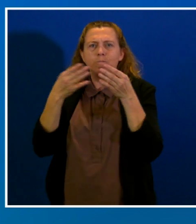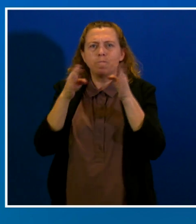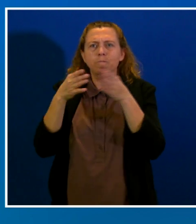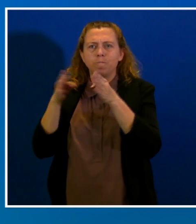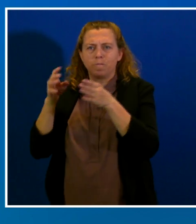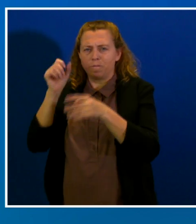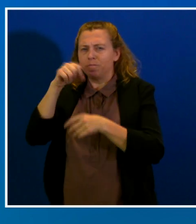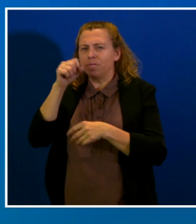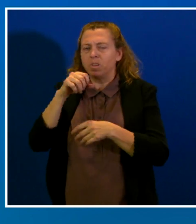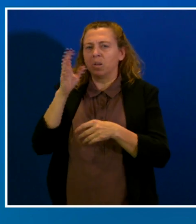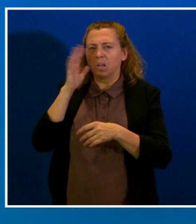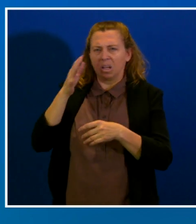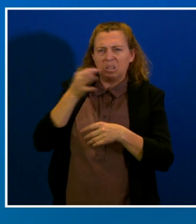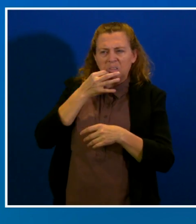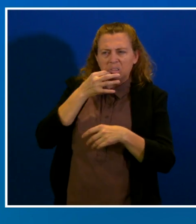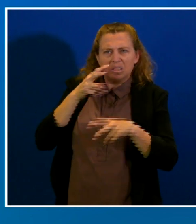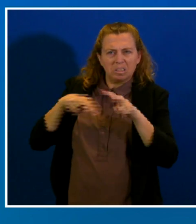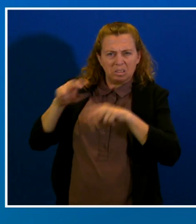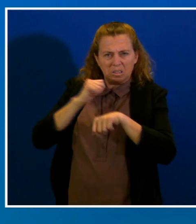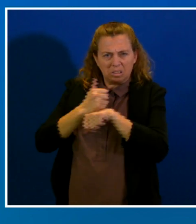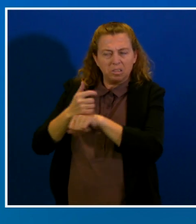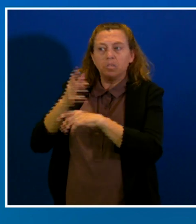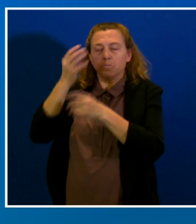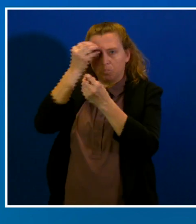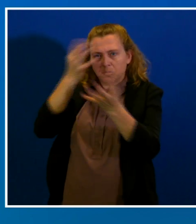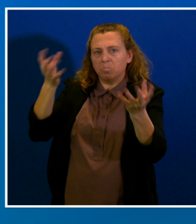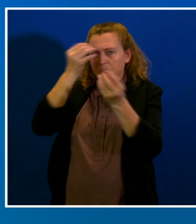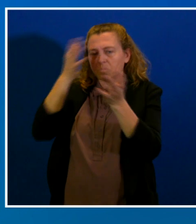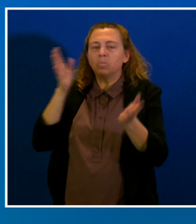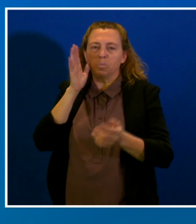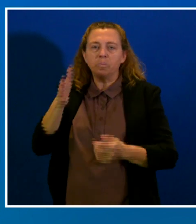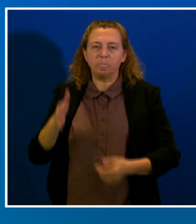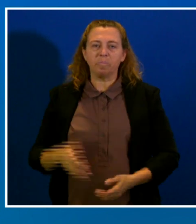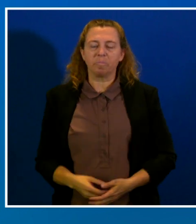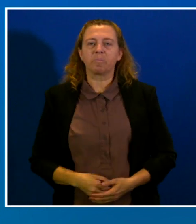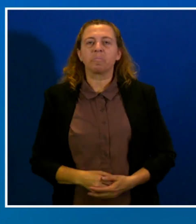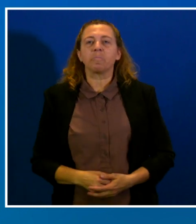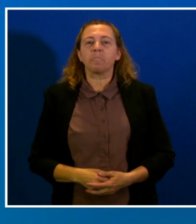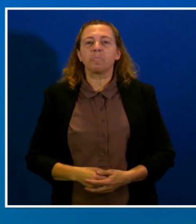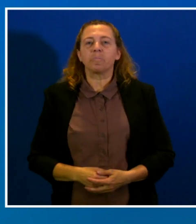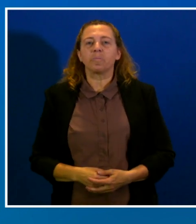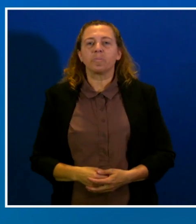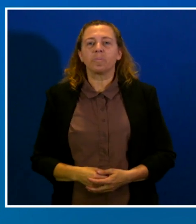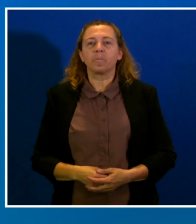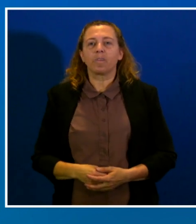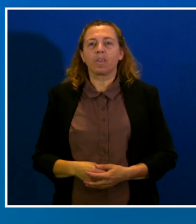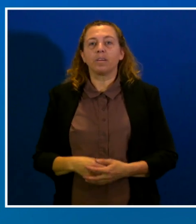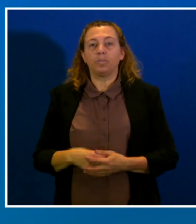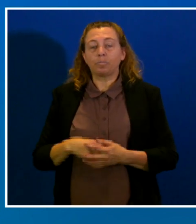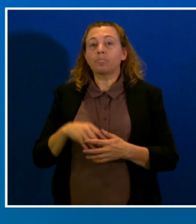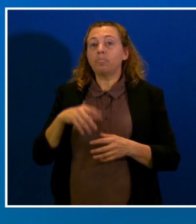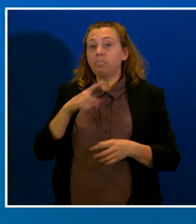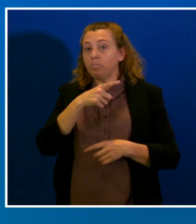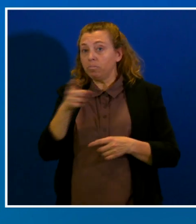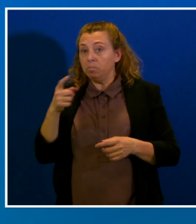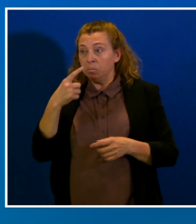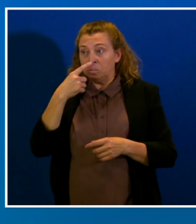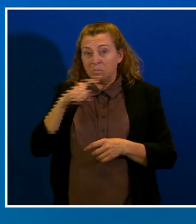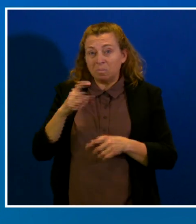announced soon. Appointments are still preferred whenever possible, and we'll reduce your time at the vaccination site.